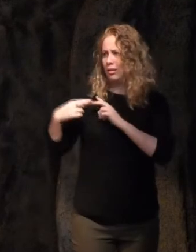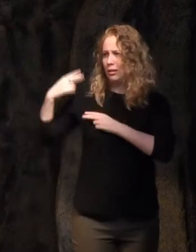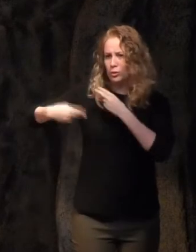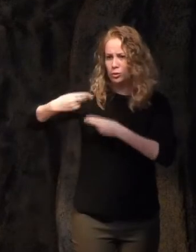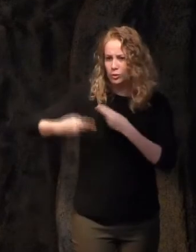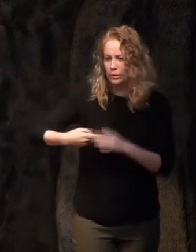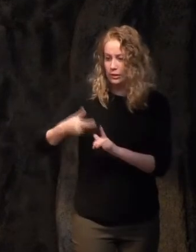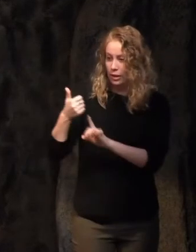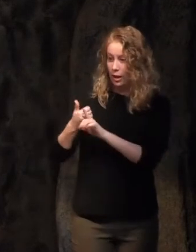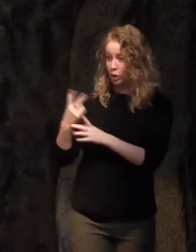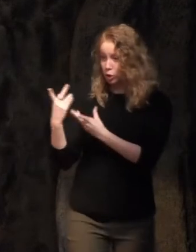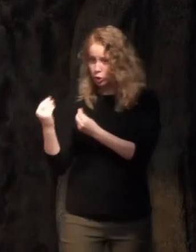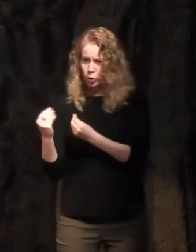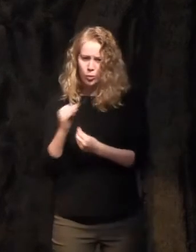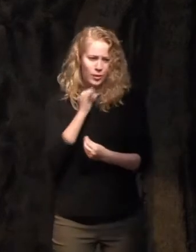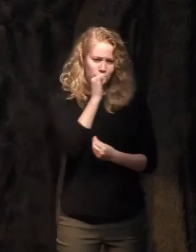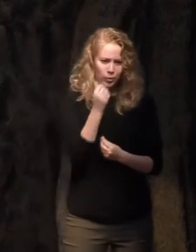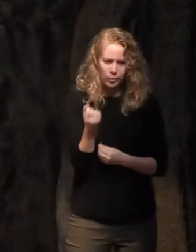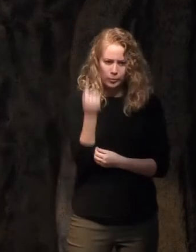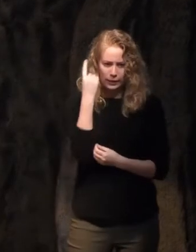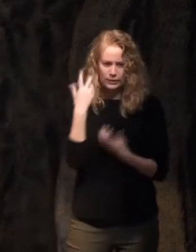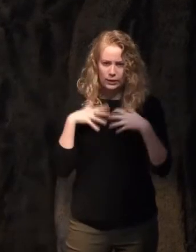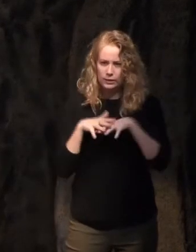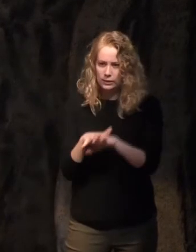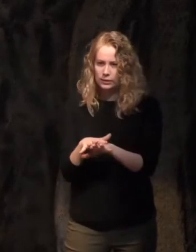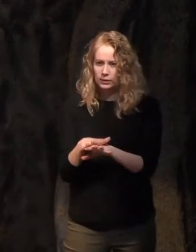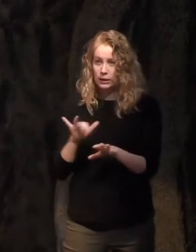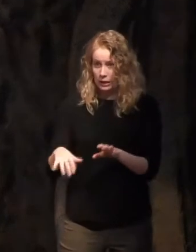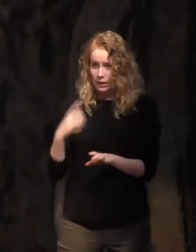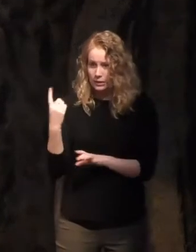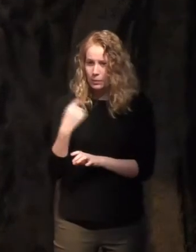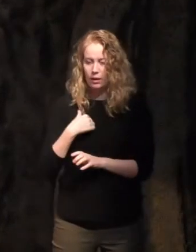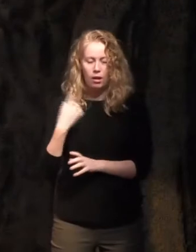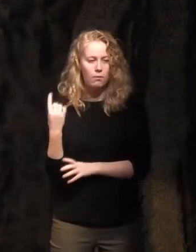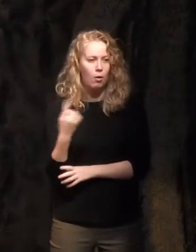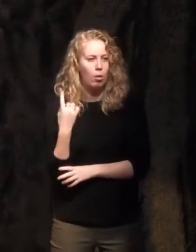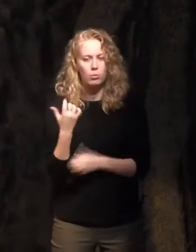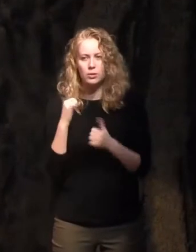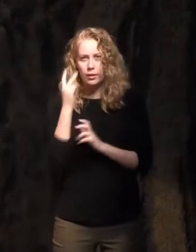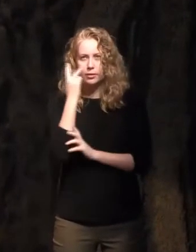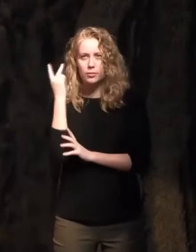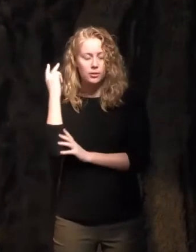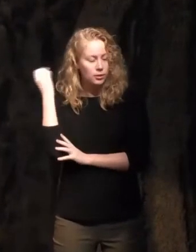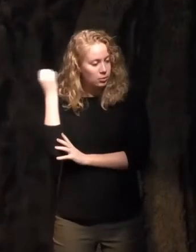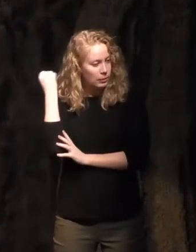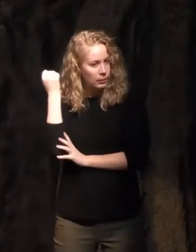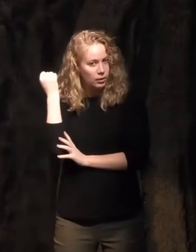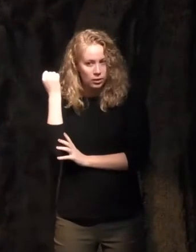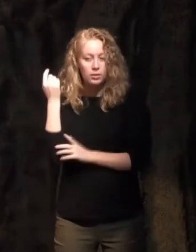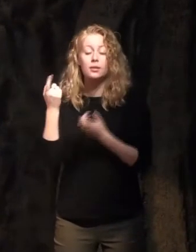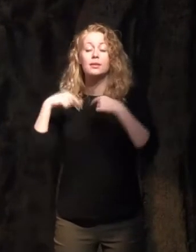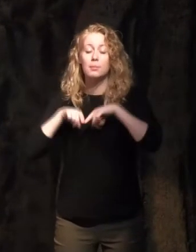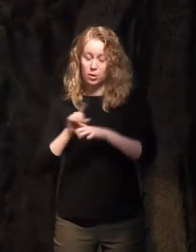that do and don't make sense to us. That is something I always try to remember, particularly when I'm writing,